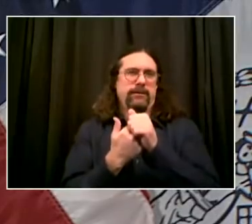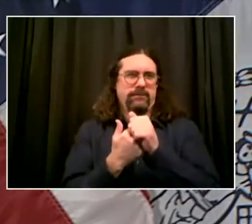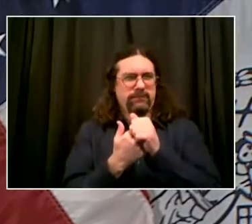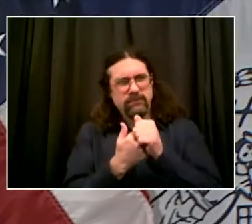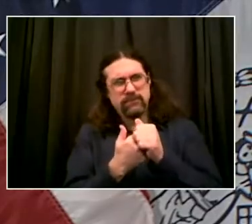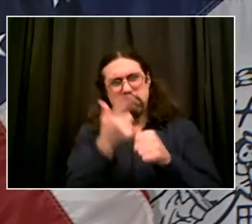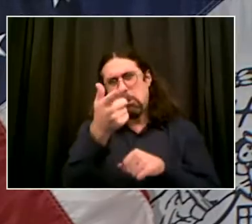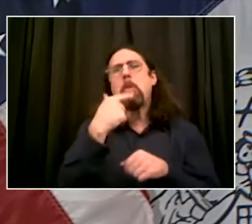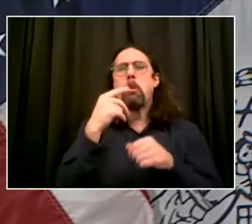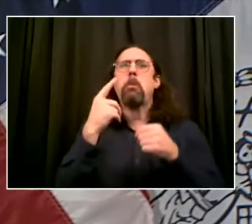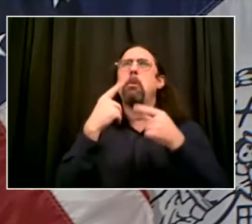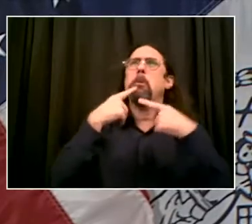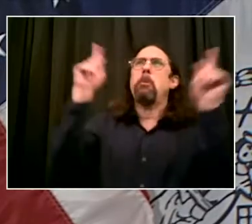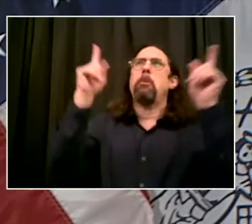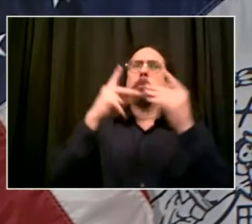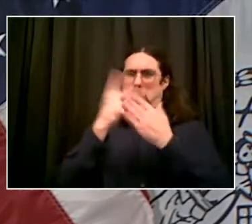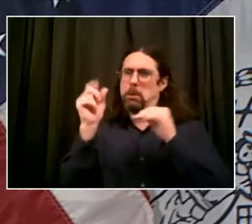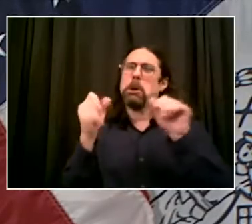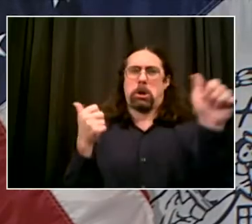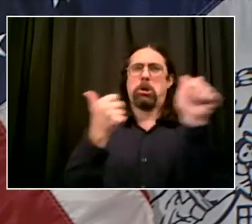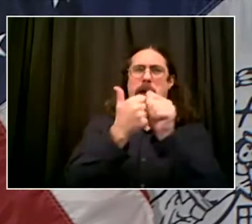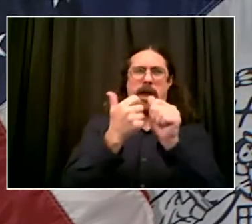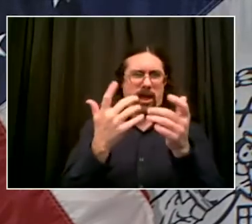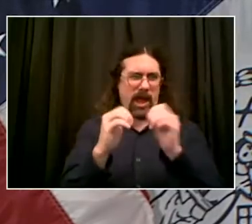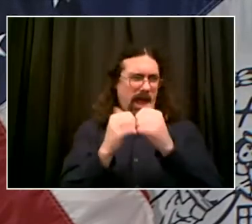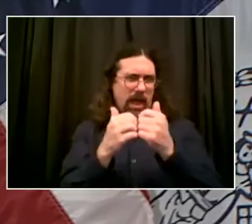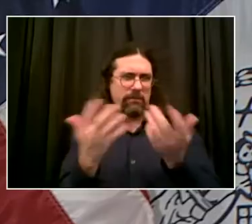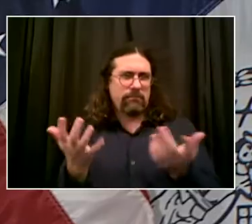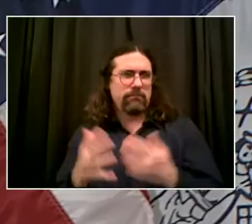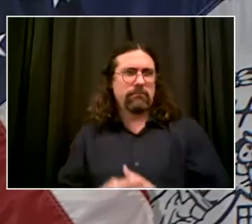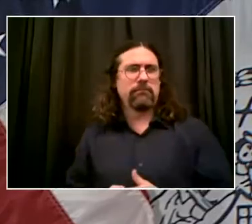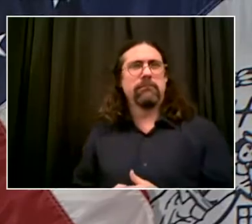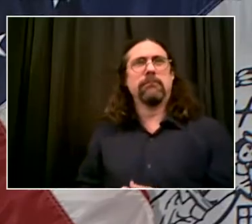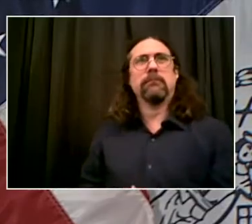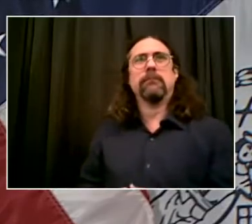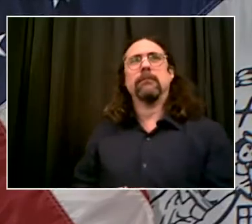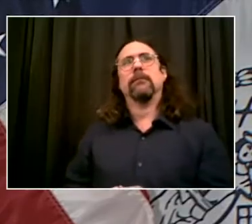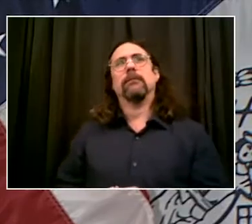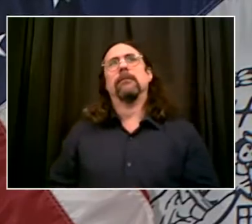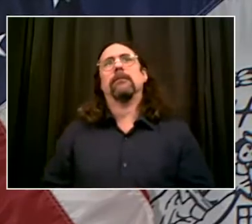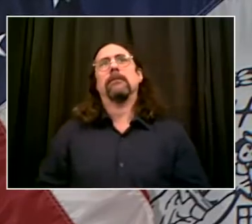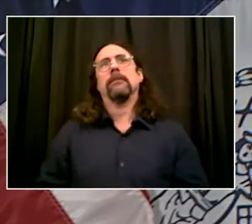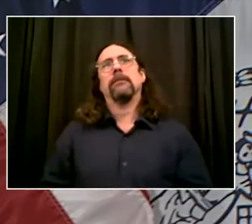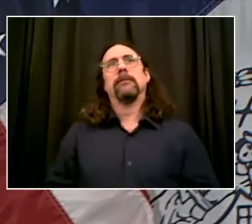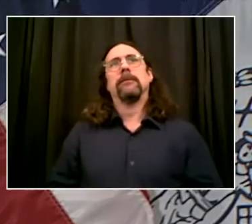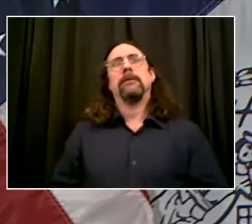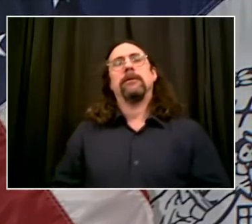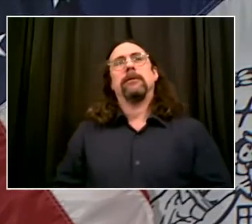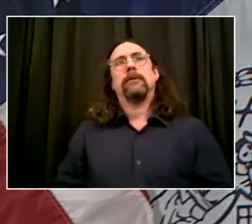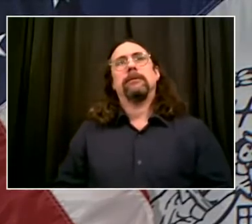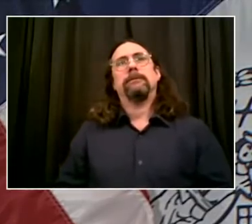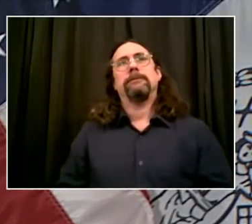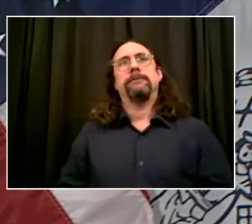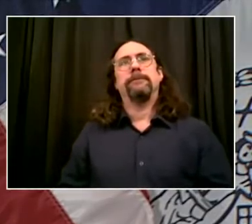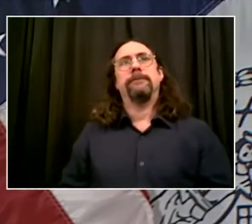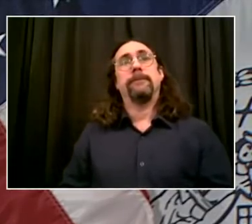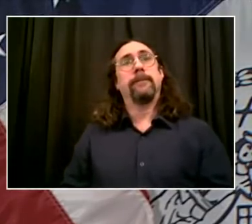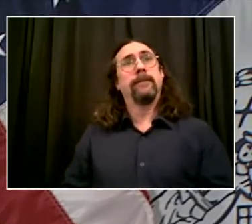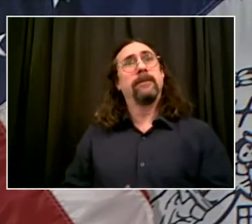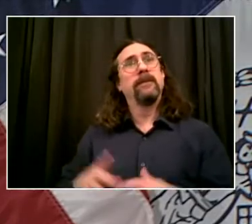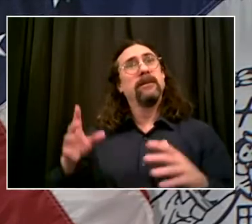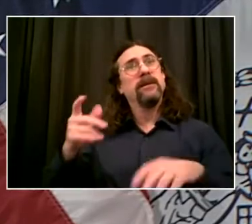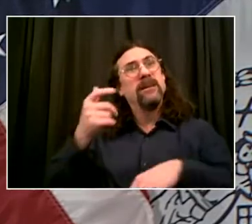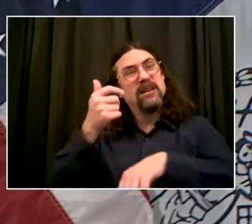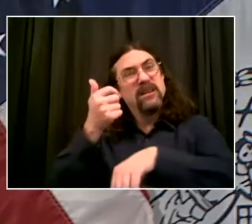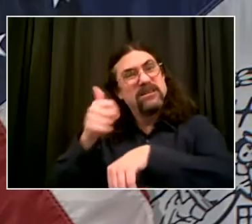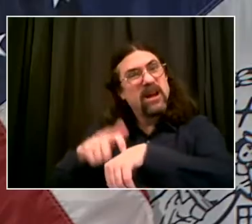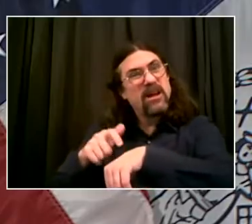MAKE A STRATEGIC